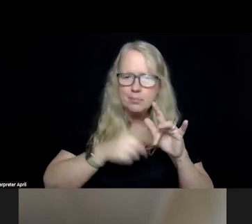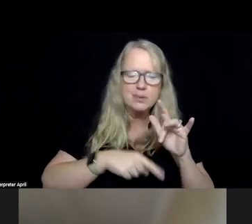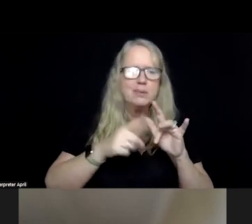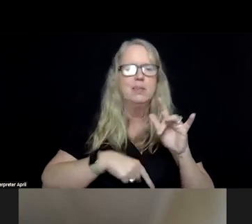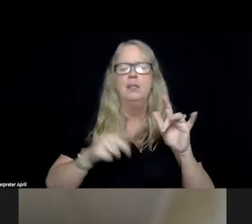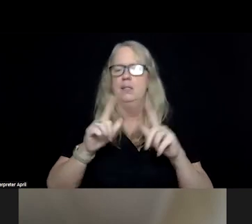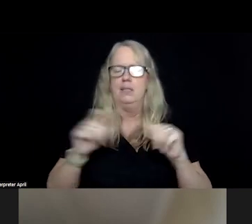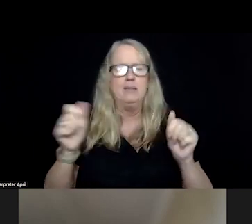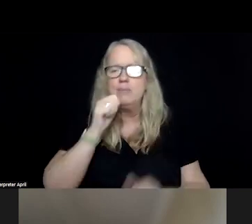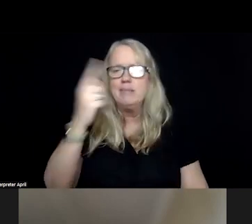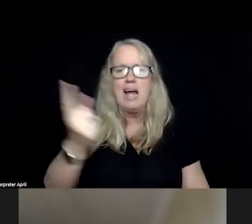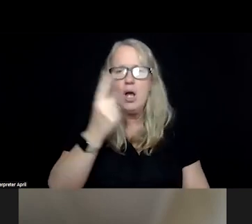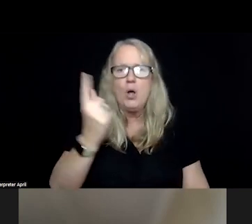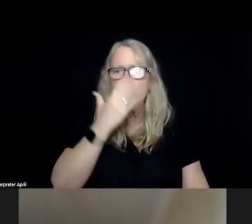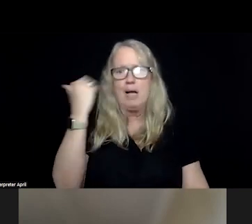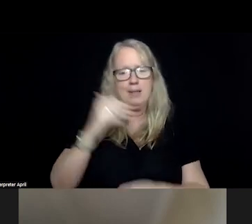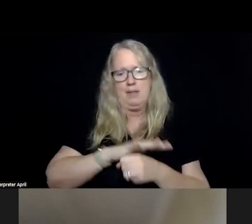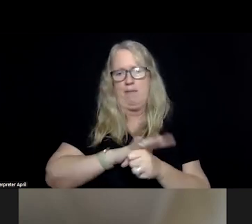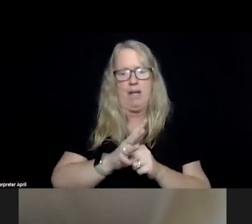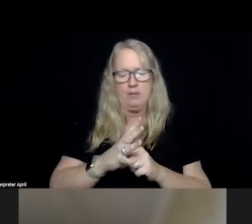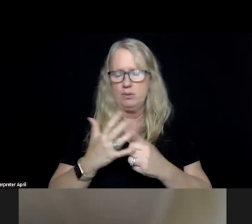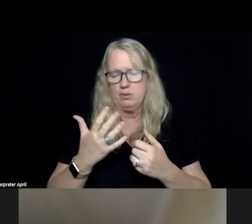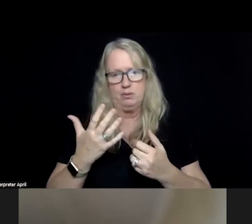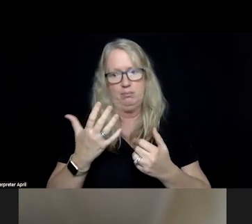NOT BECAUSE OF THE VIRUS. IT IS BECAUSE LIFE WAS INTERRUPTED